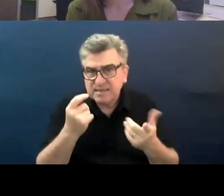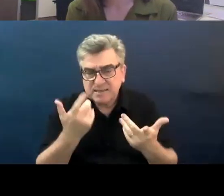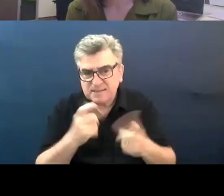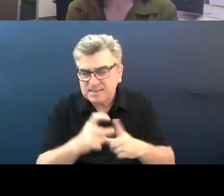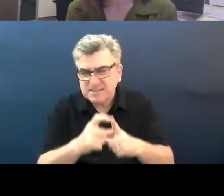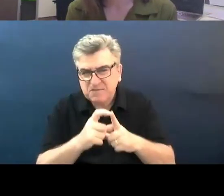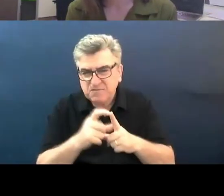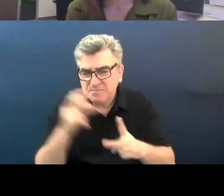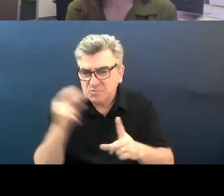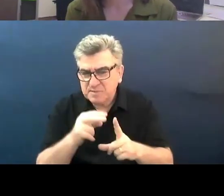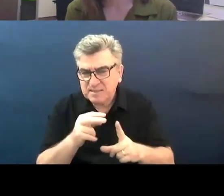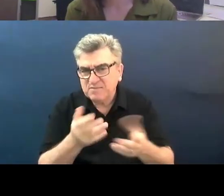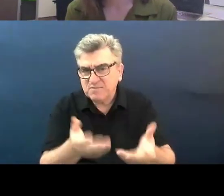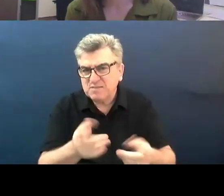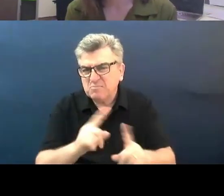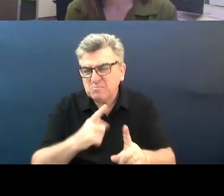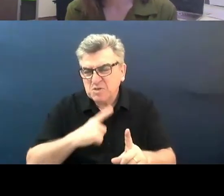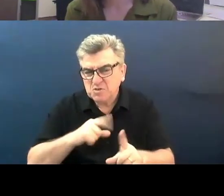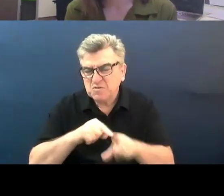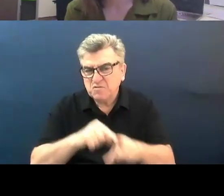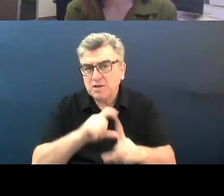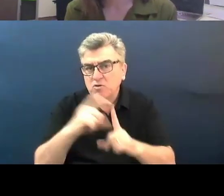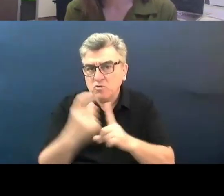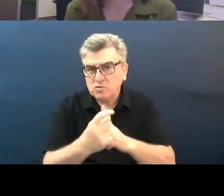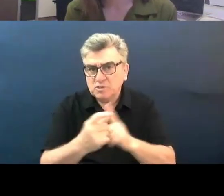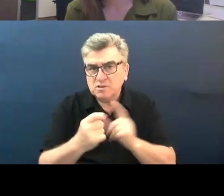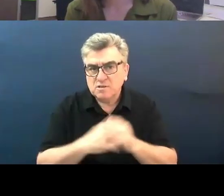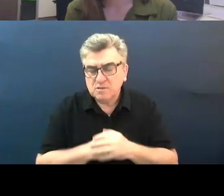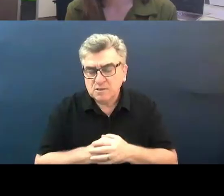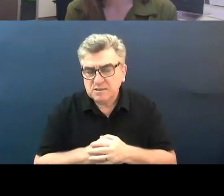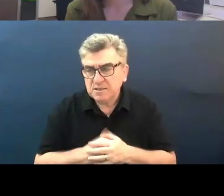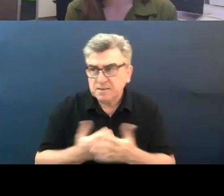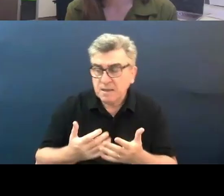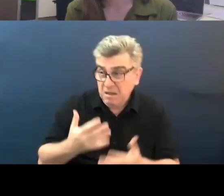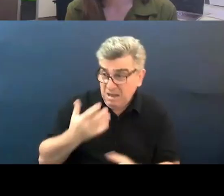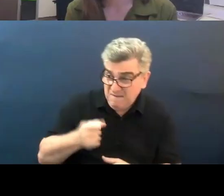and inclusion is done completely differently and is a strength. And